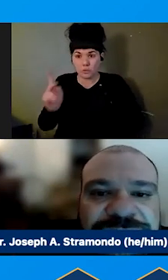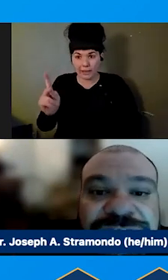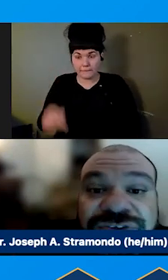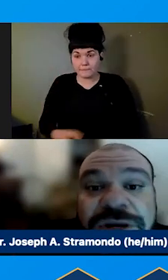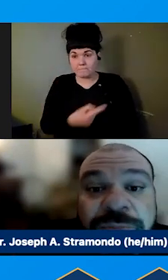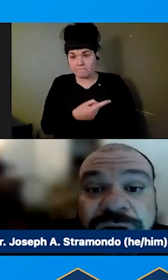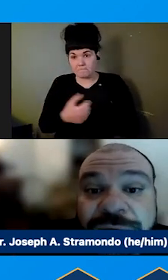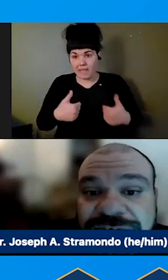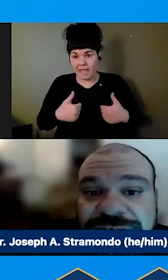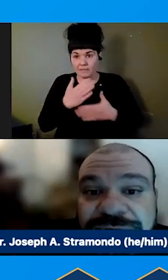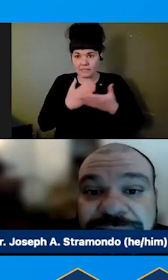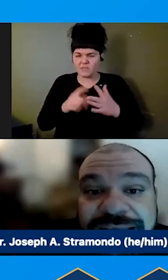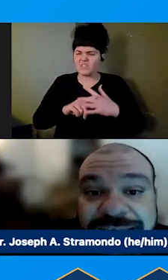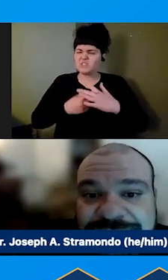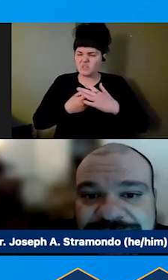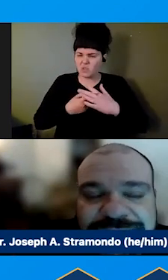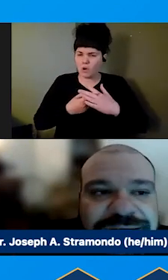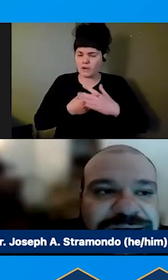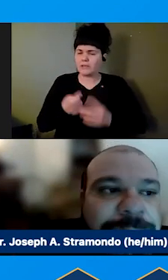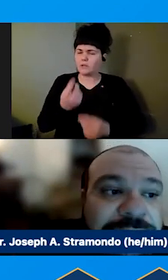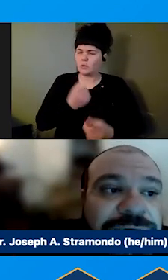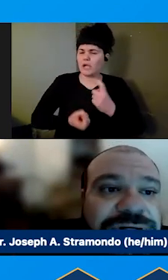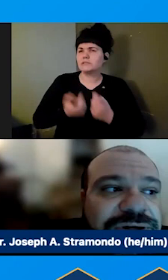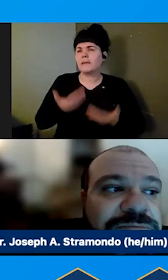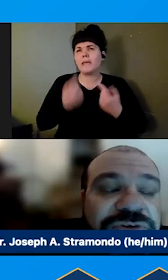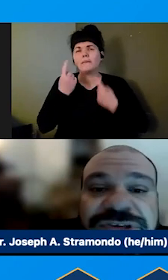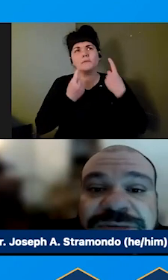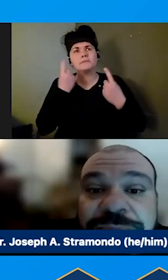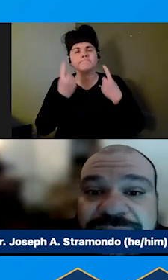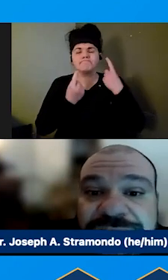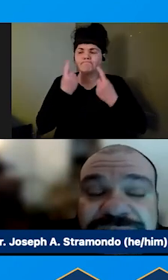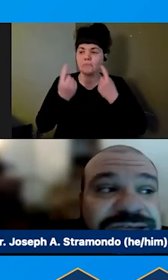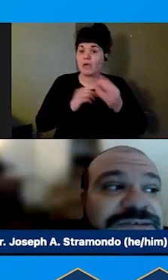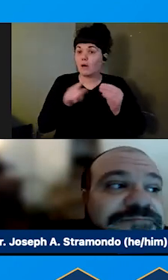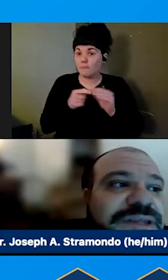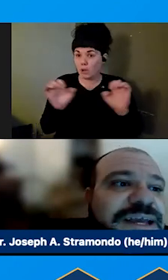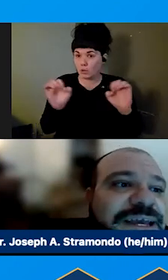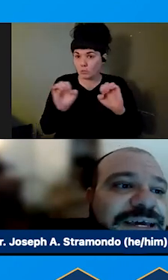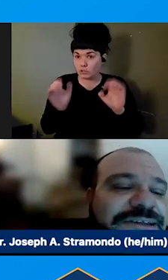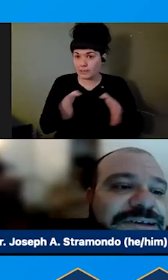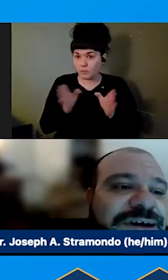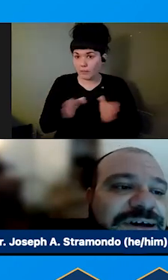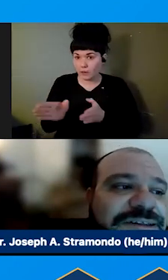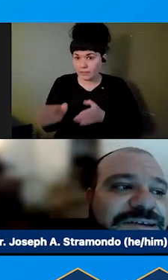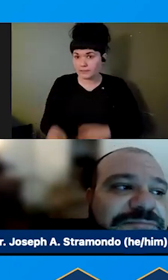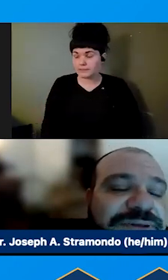the starting point questions that we might ask about emergency preparedness and